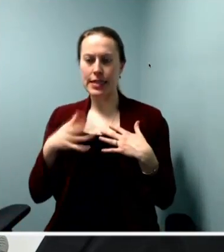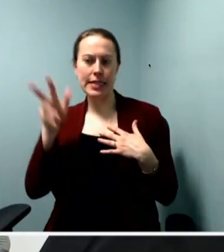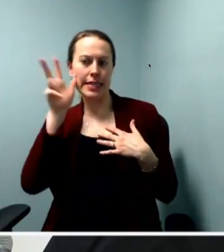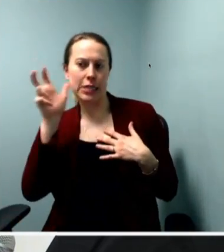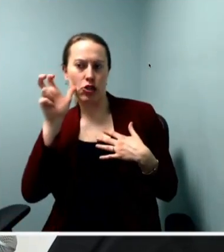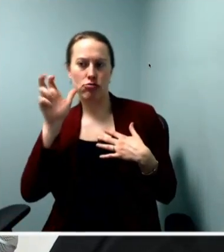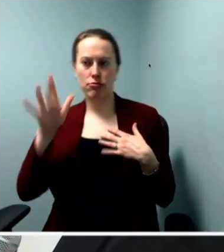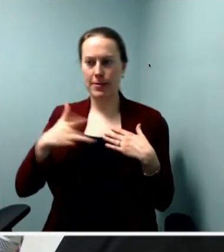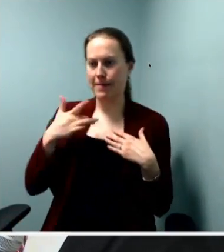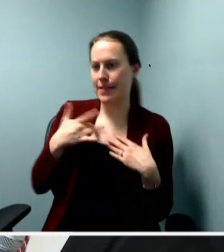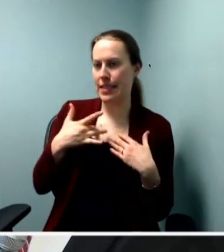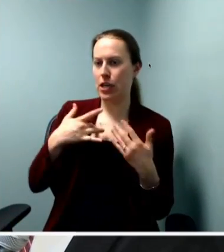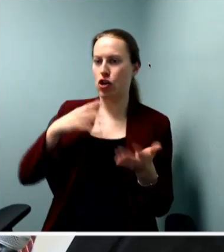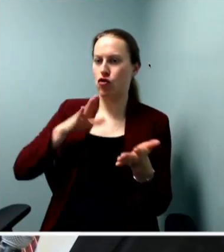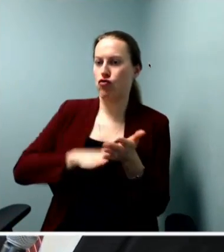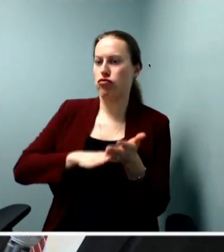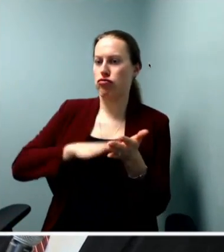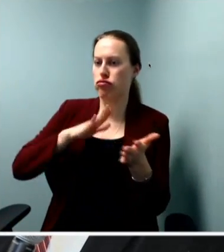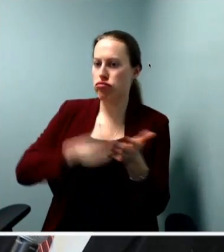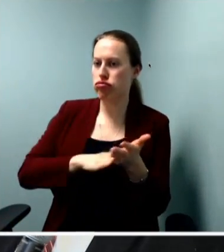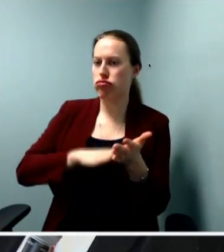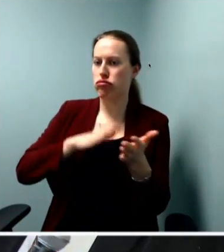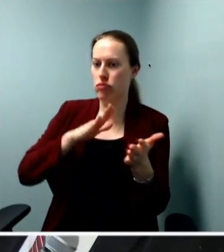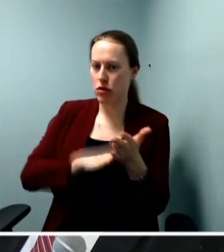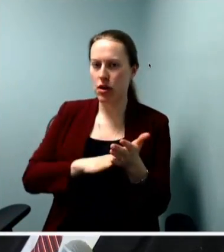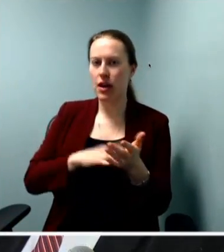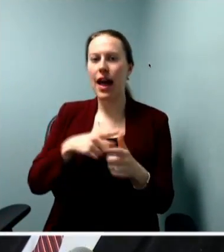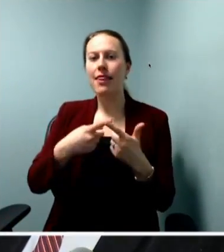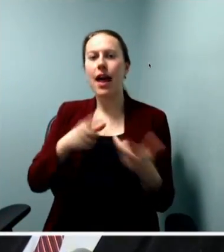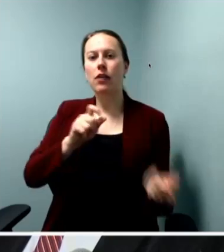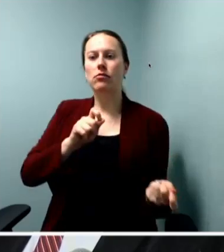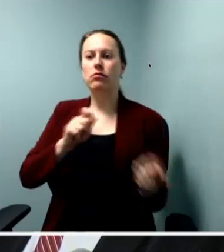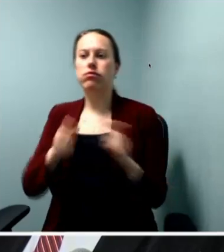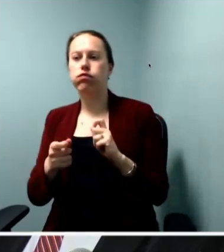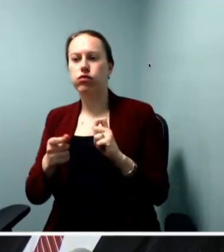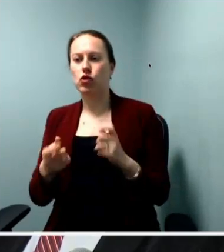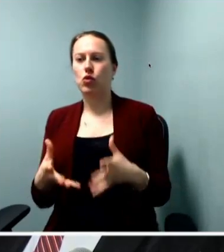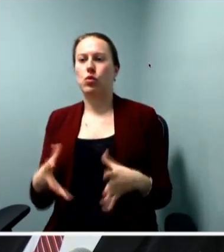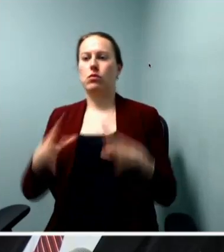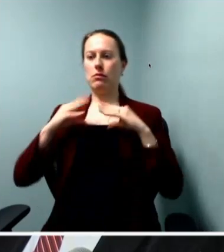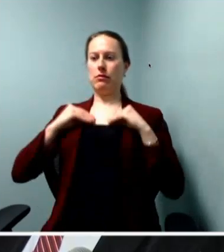and then translate that feeling to a part of your body. So it's just about how do you approach it?